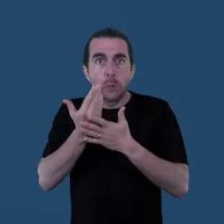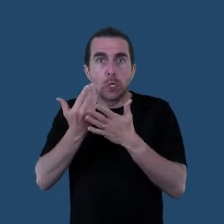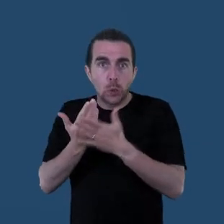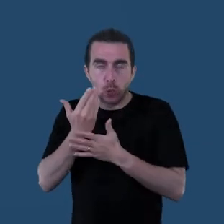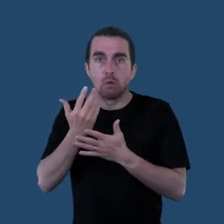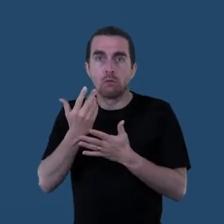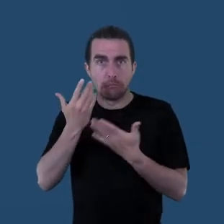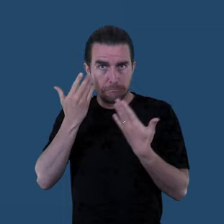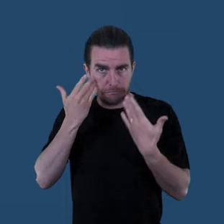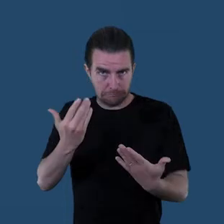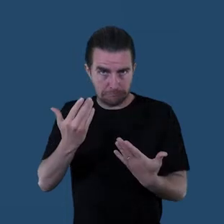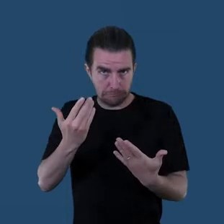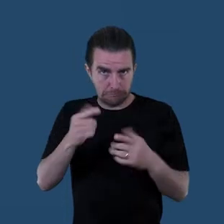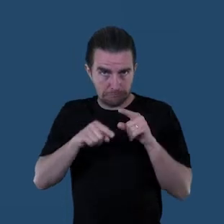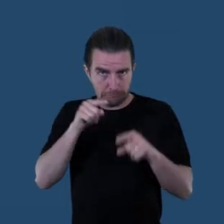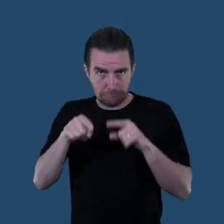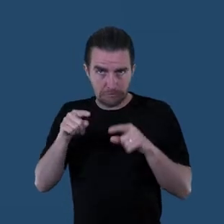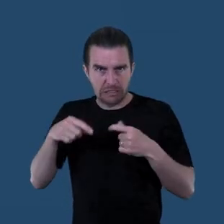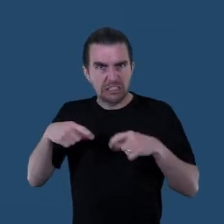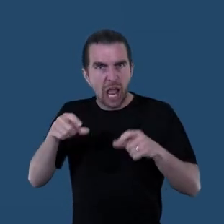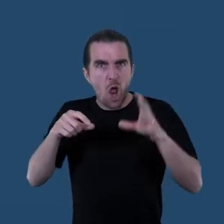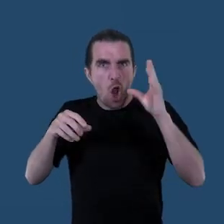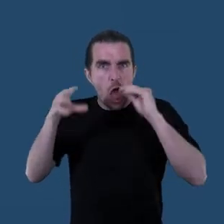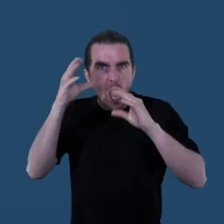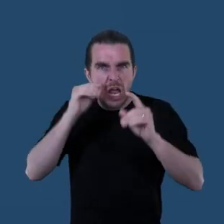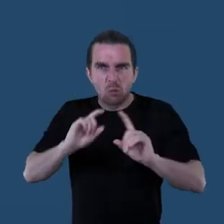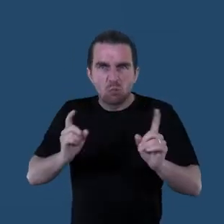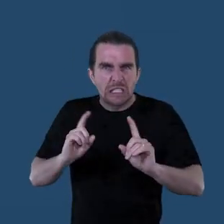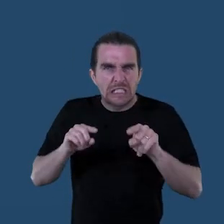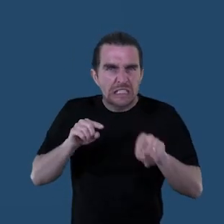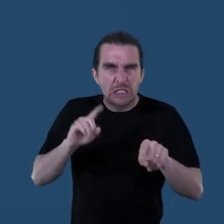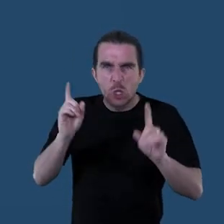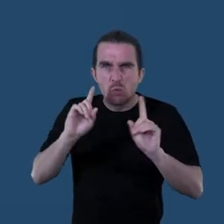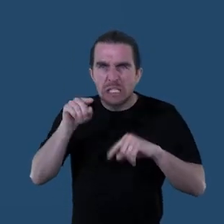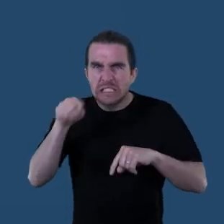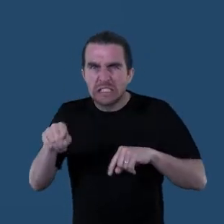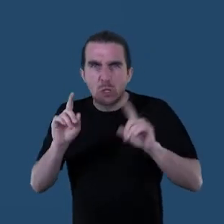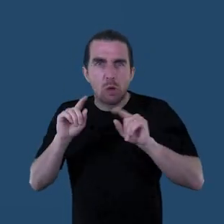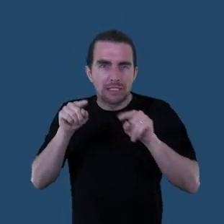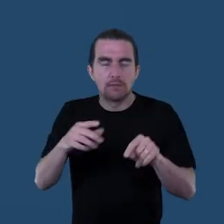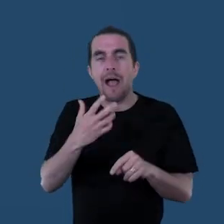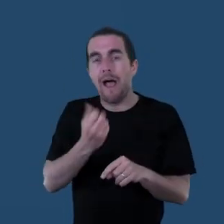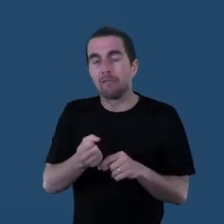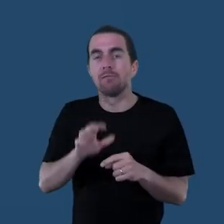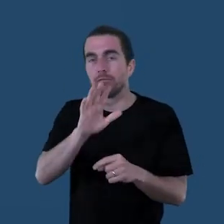Is this an unknown collection that we're still learning as we go along? There's two aspects here.